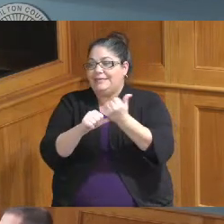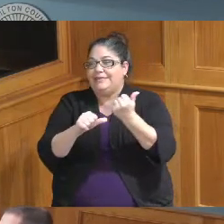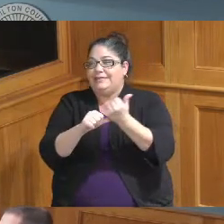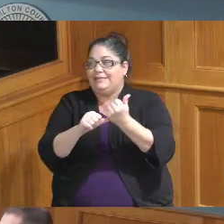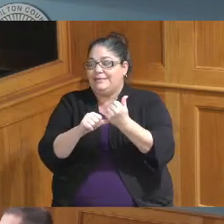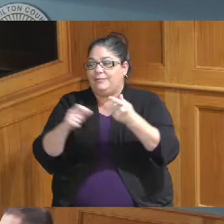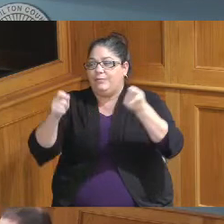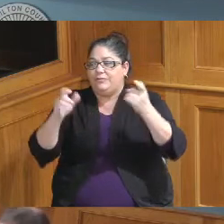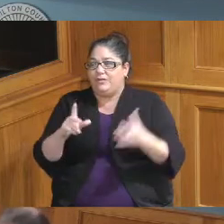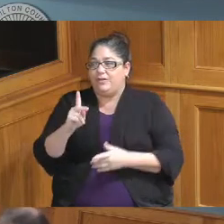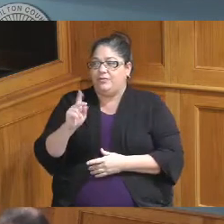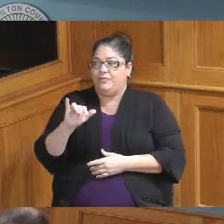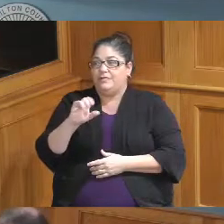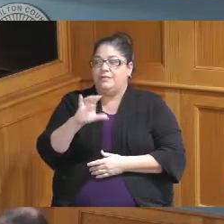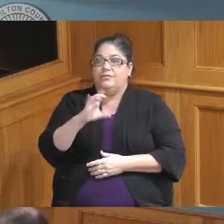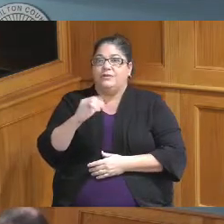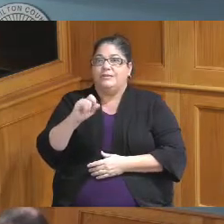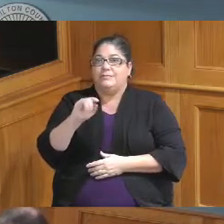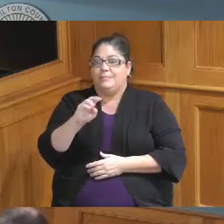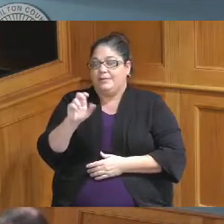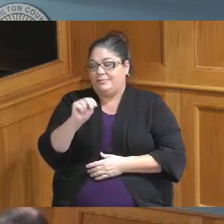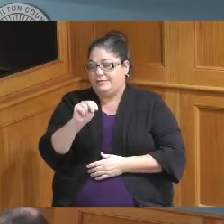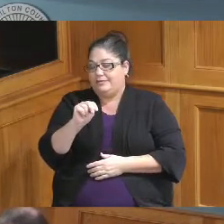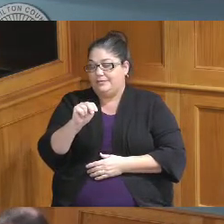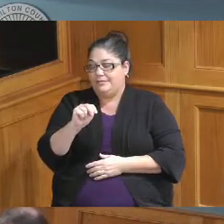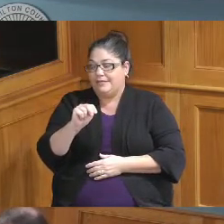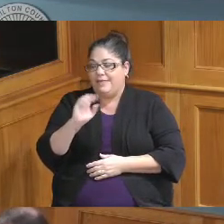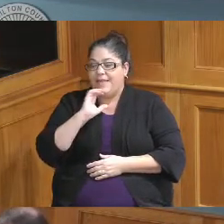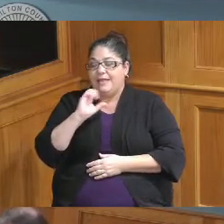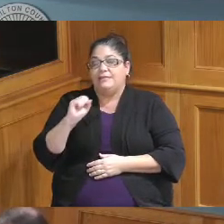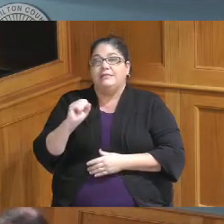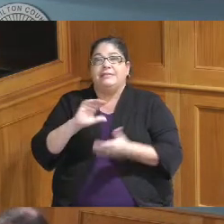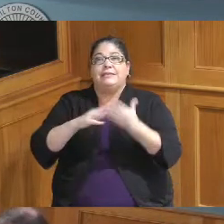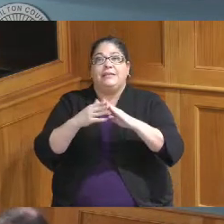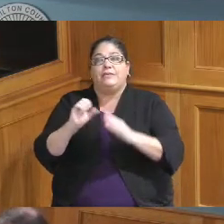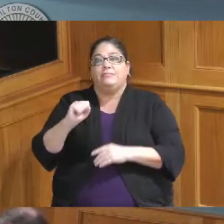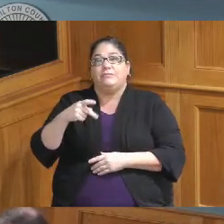to talk about our community revitalization Grant with Springdale afternoon afternoon this is I